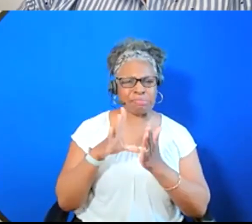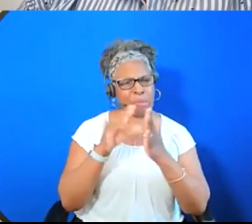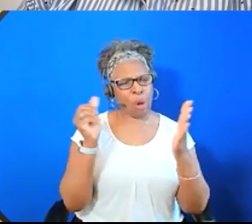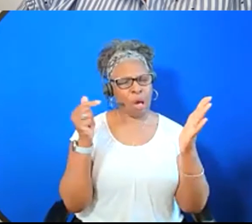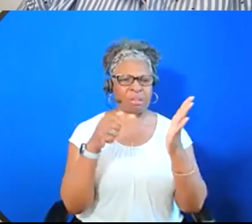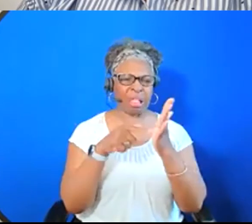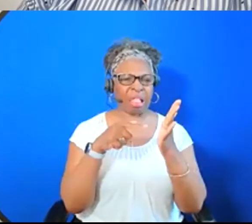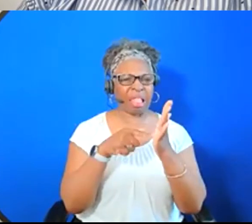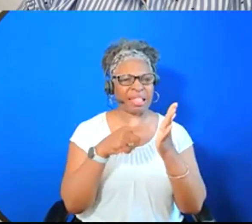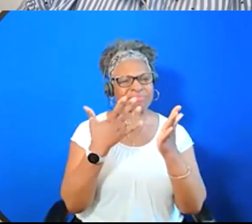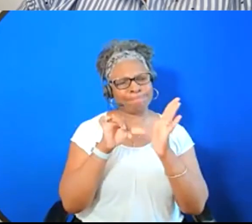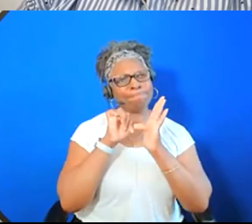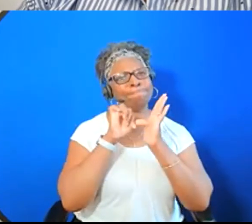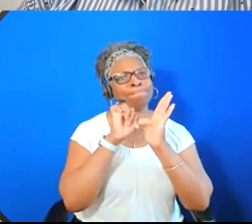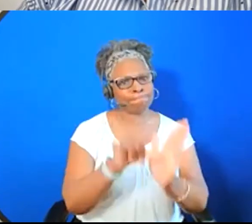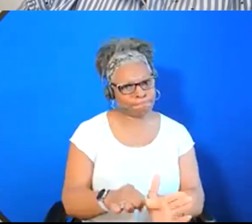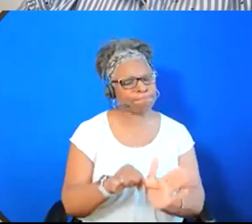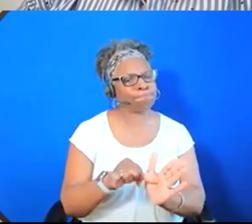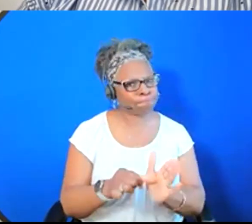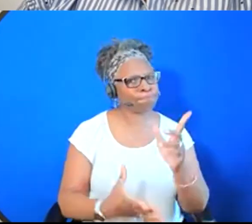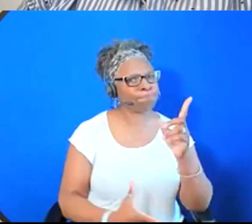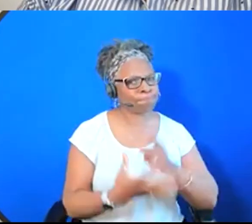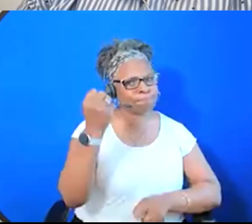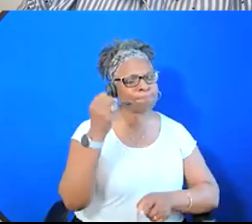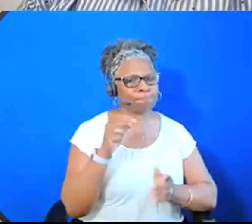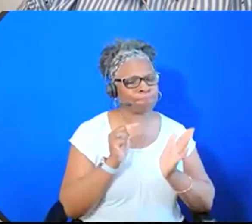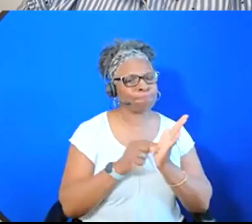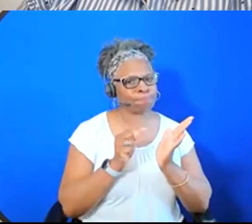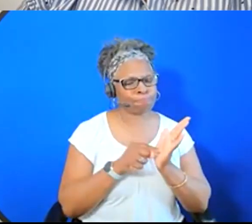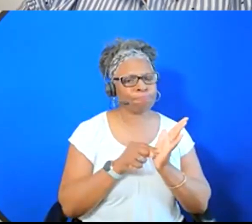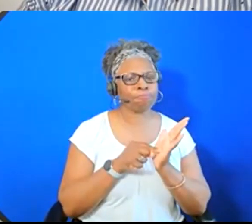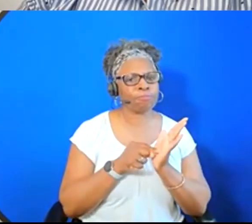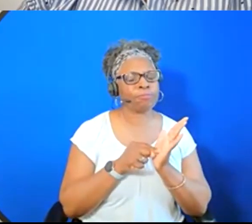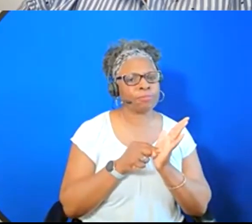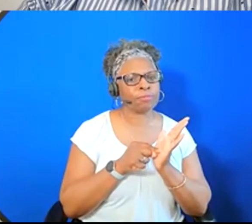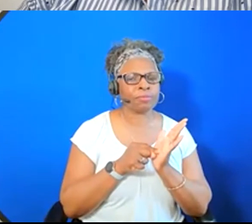Yeah, it's very hard to obtain. But I, I sort of felt that, that that